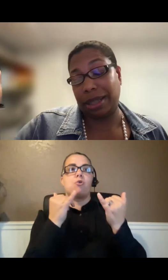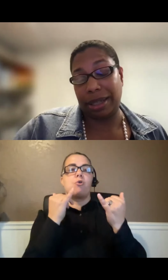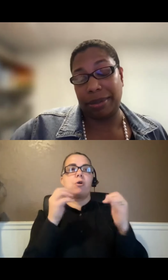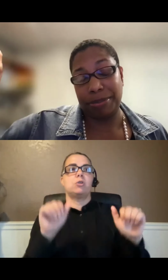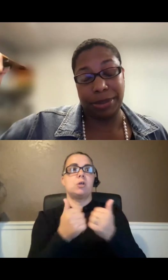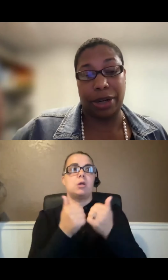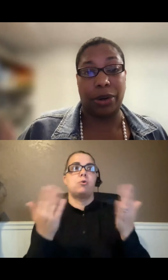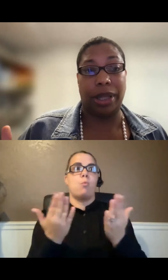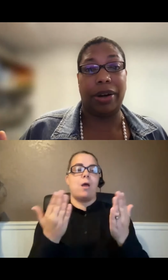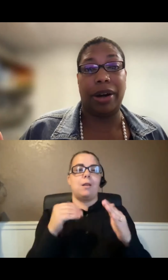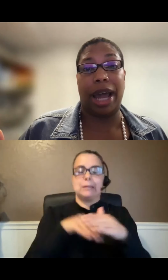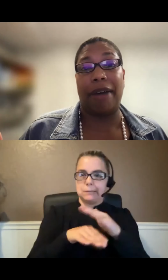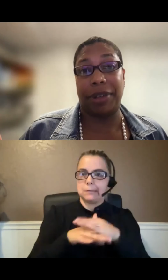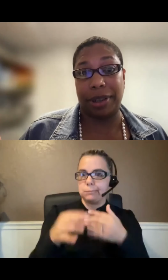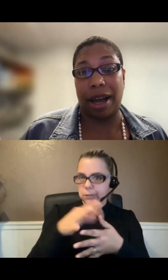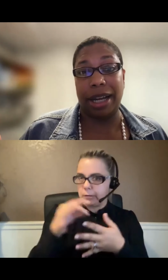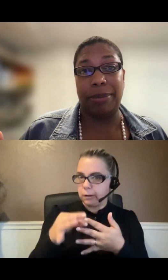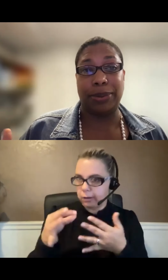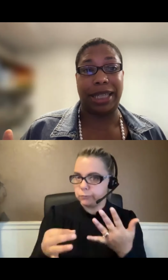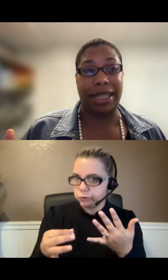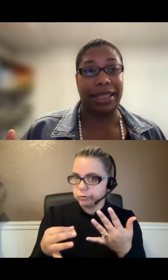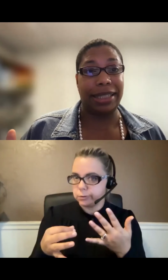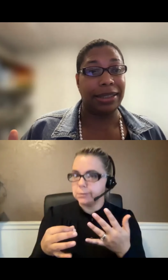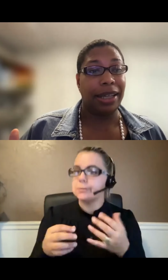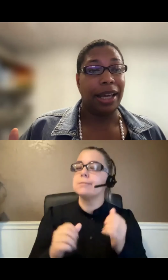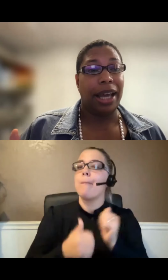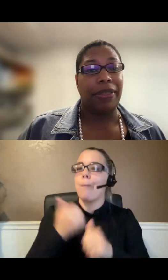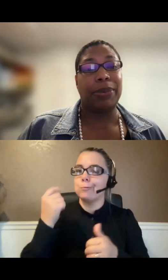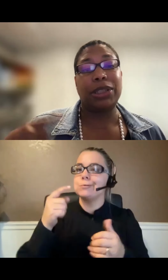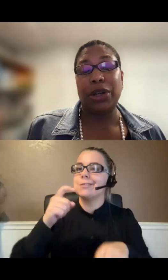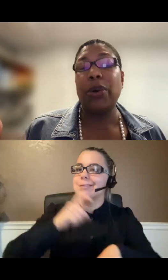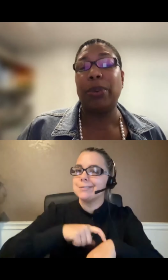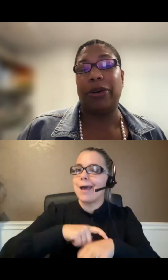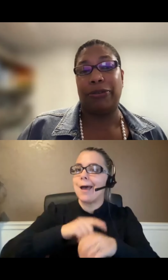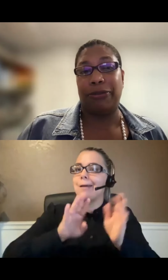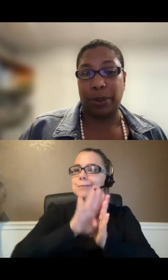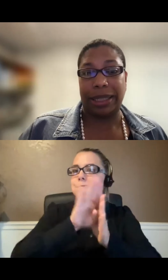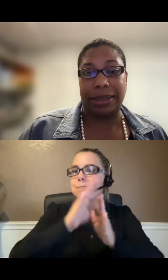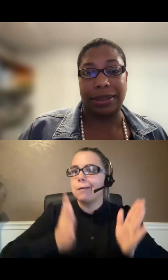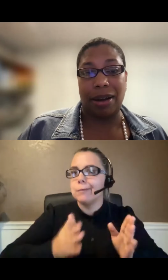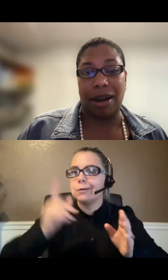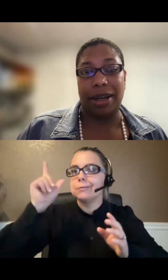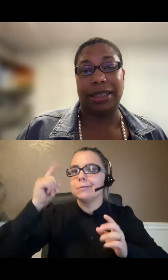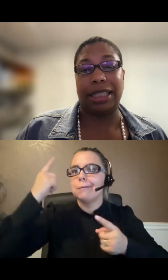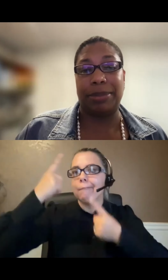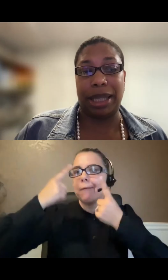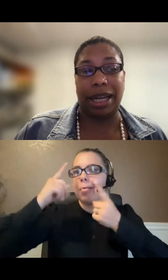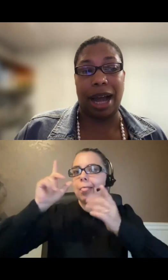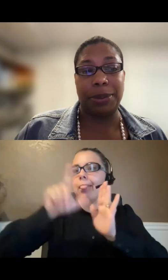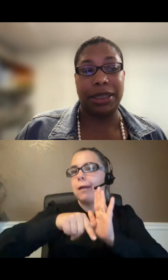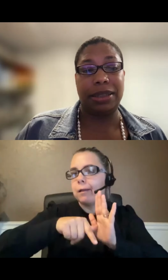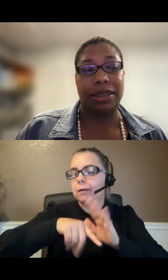like I said earlier, an afterthought in most cases. There was no real focus on accessibility options.